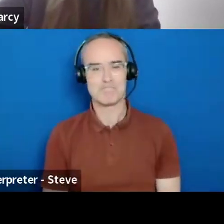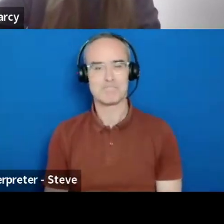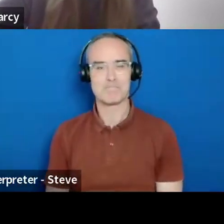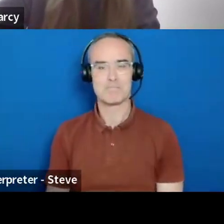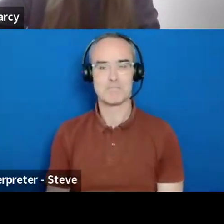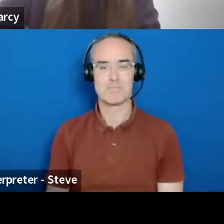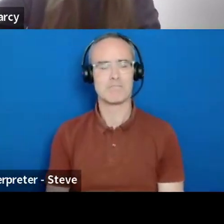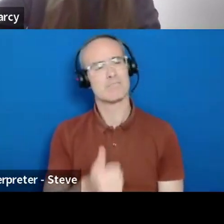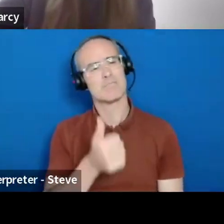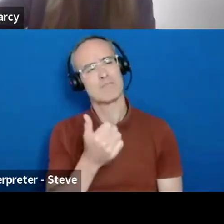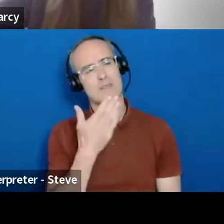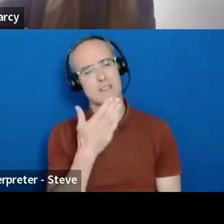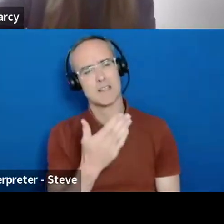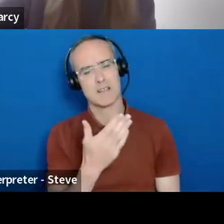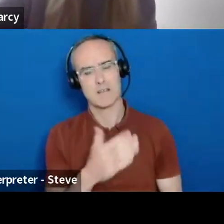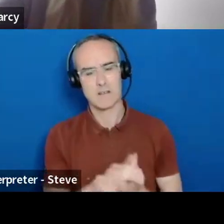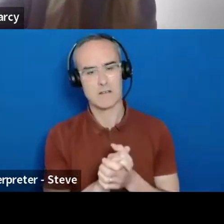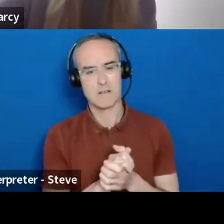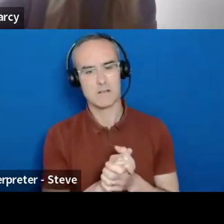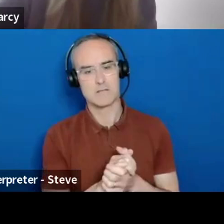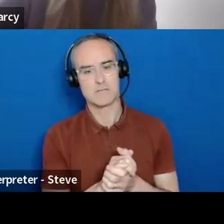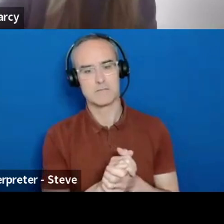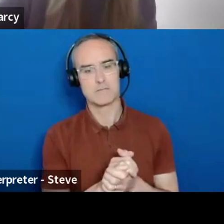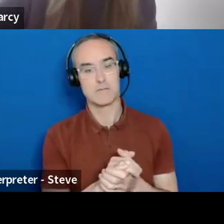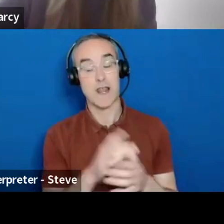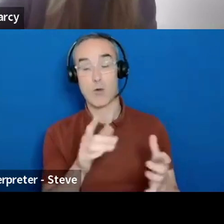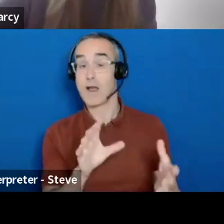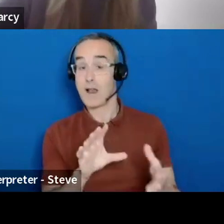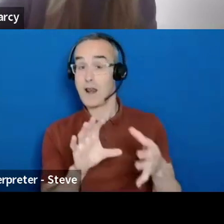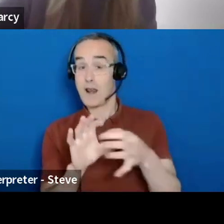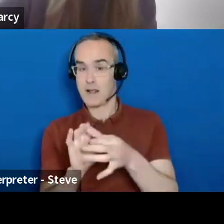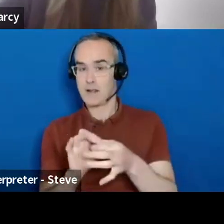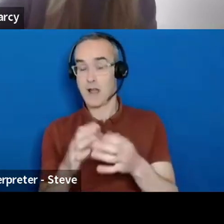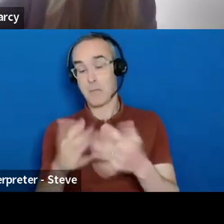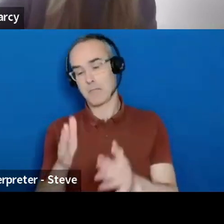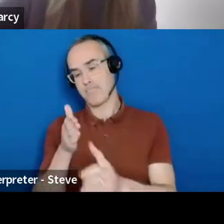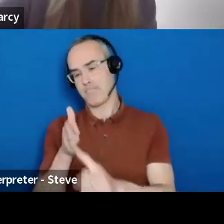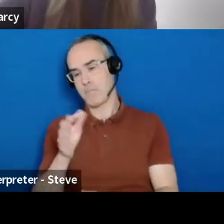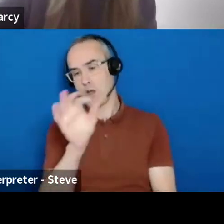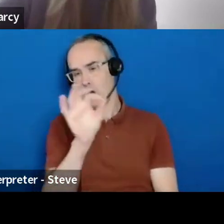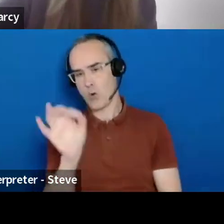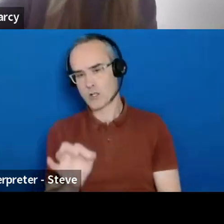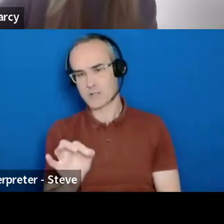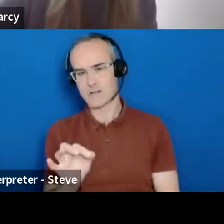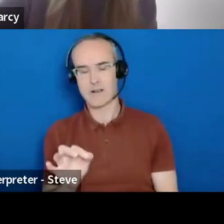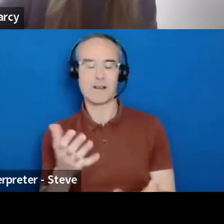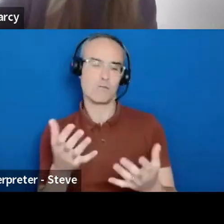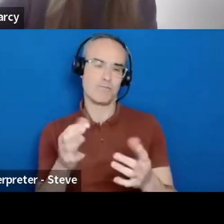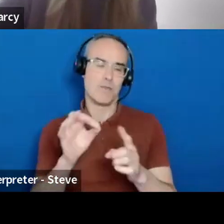Amelia: Brilliant, thank you. I guess leading on from that, I saw a question about any and Pippa you, you did address this I think,